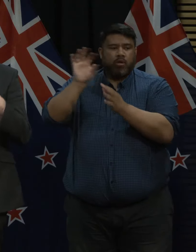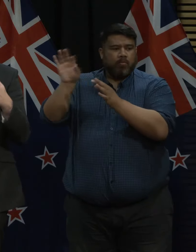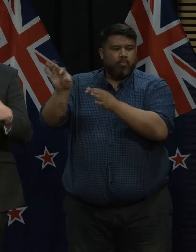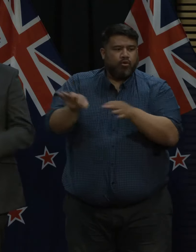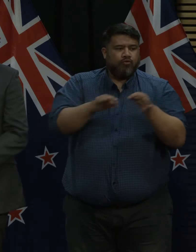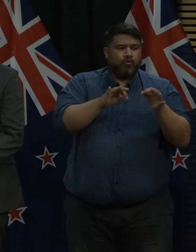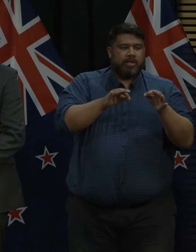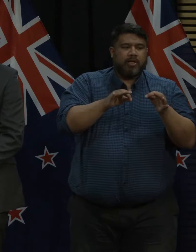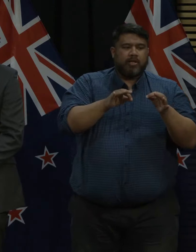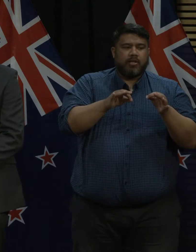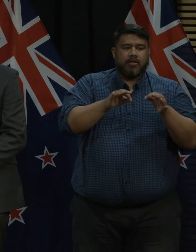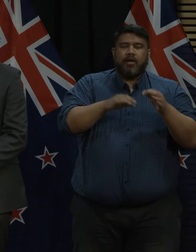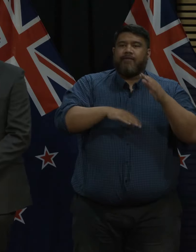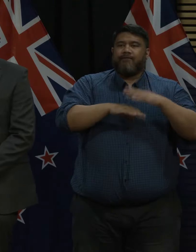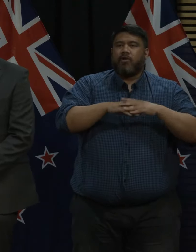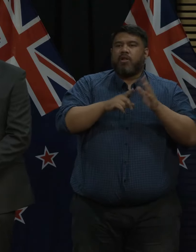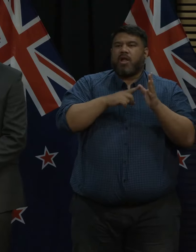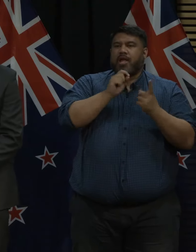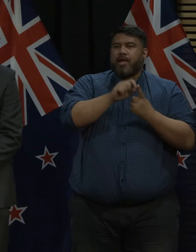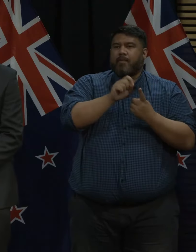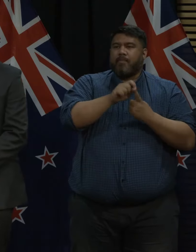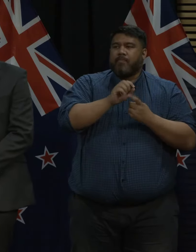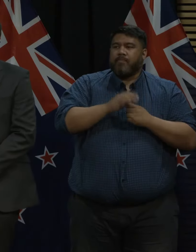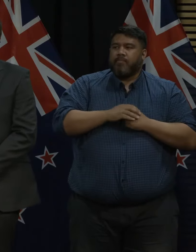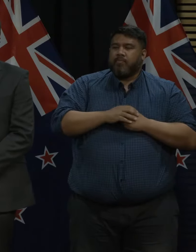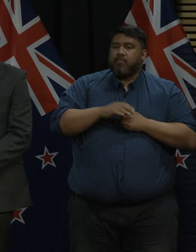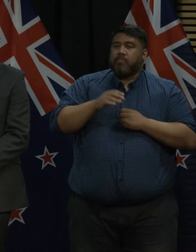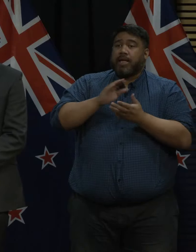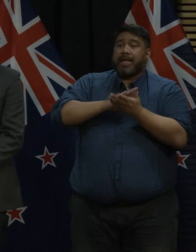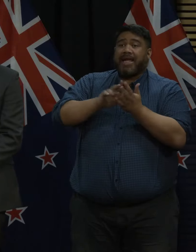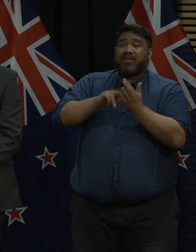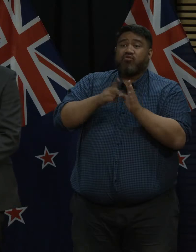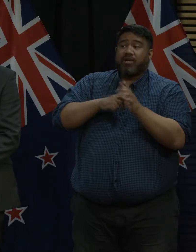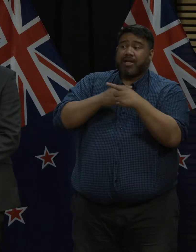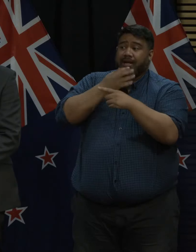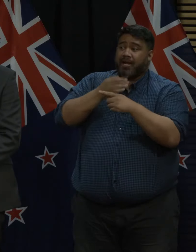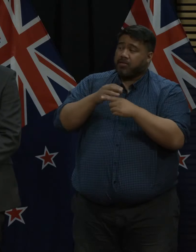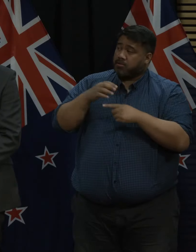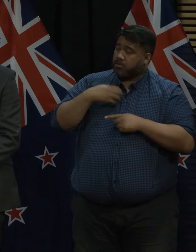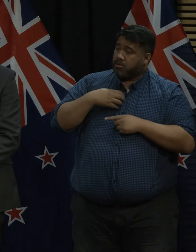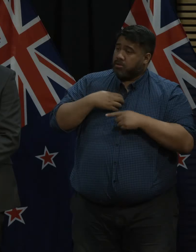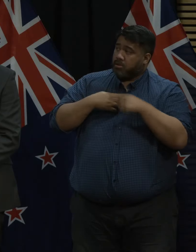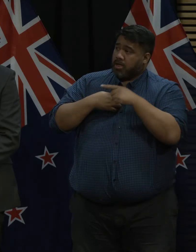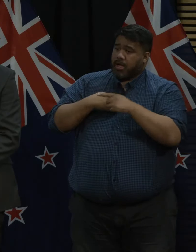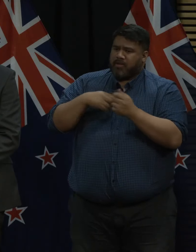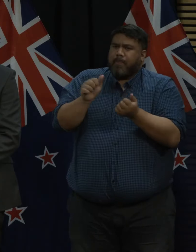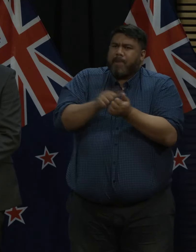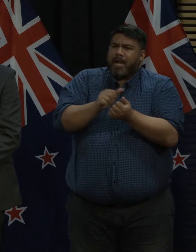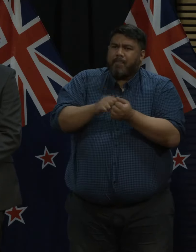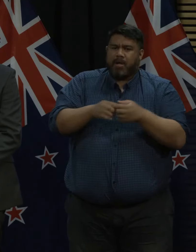At this stage it is a mobile site, probably in January we